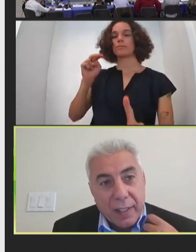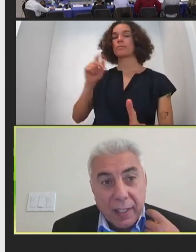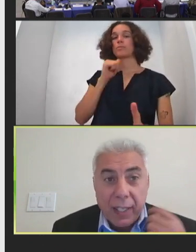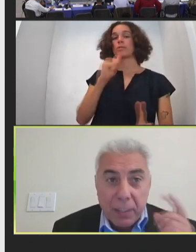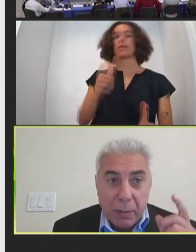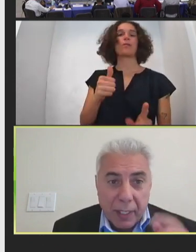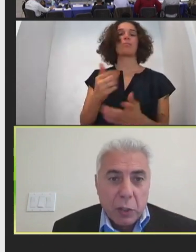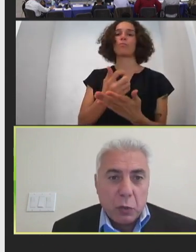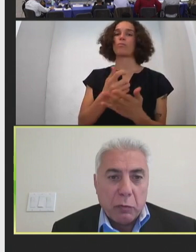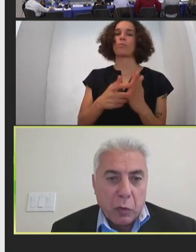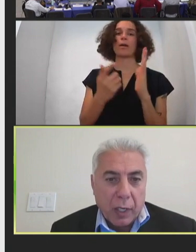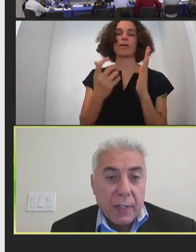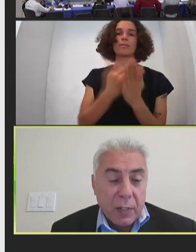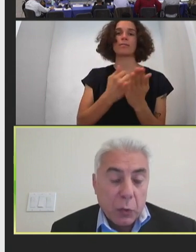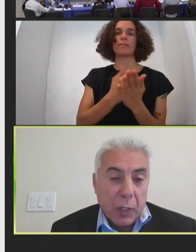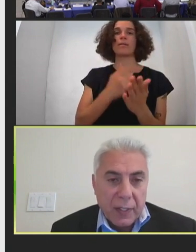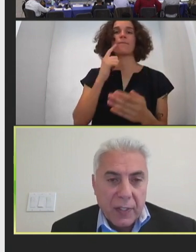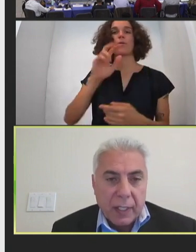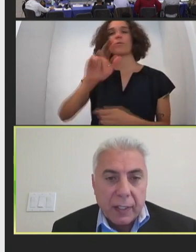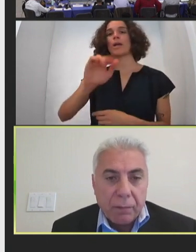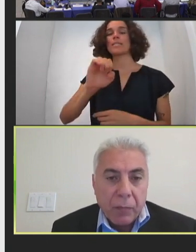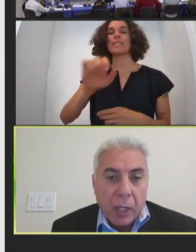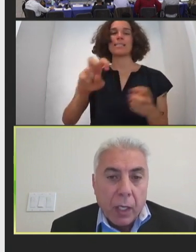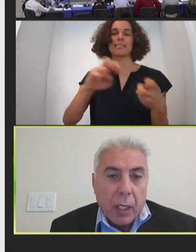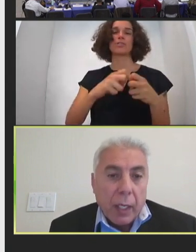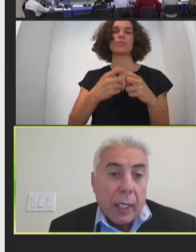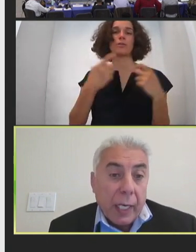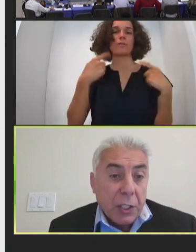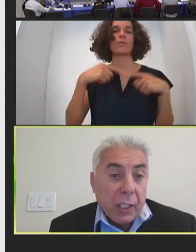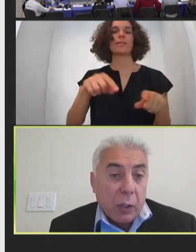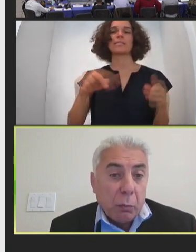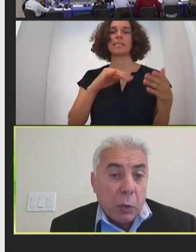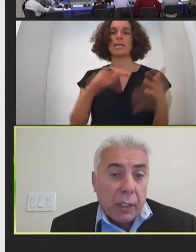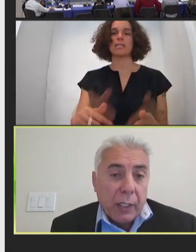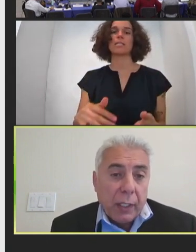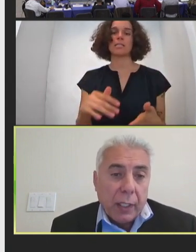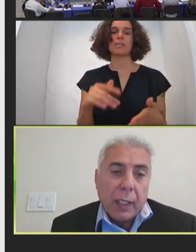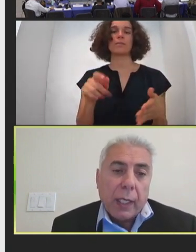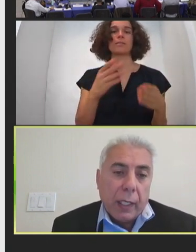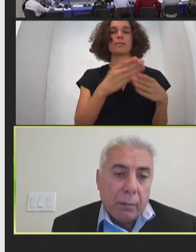and that has been an issue for us during the study. Engaging the community -- and again,